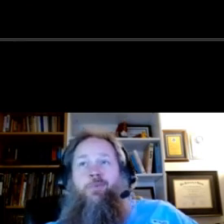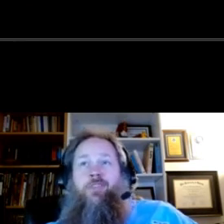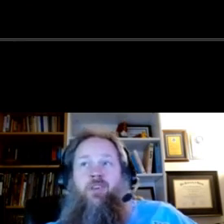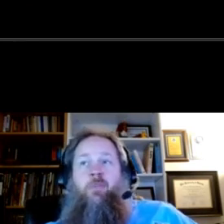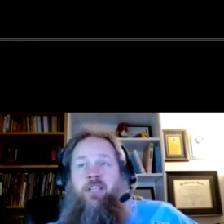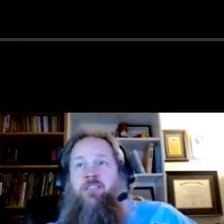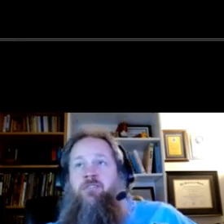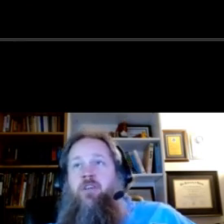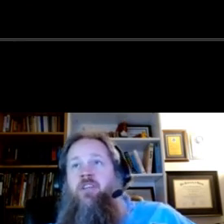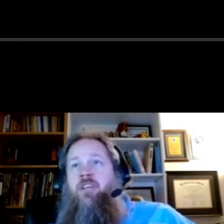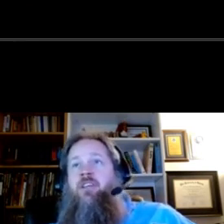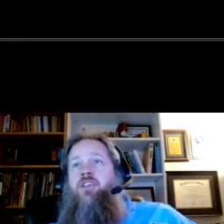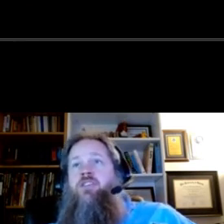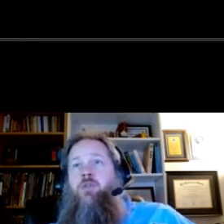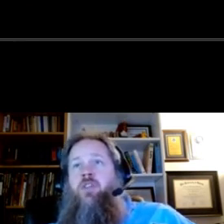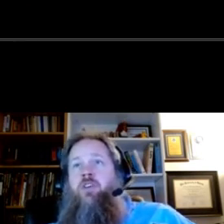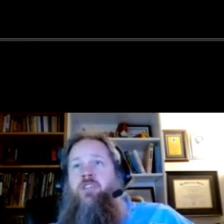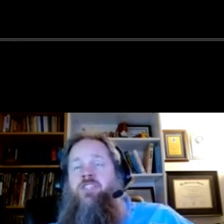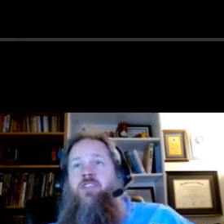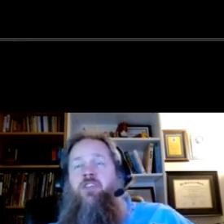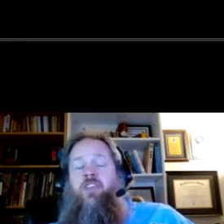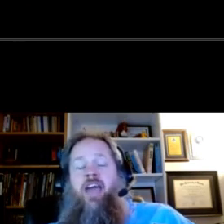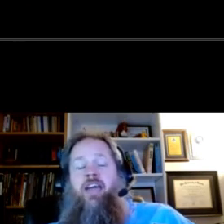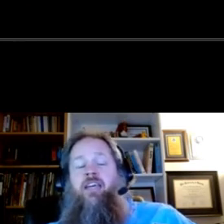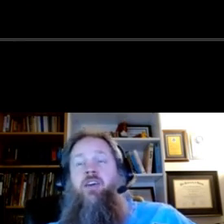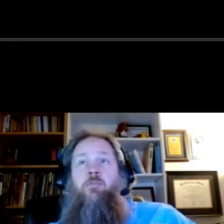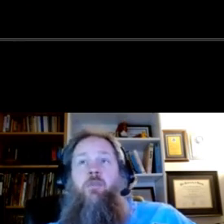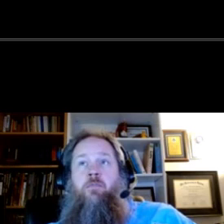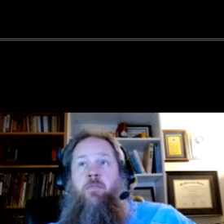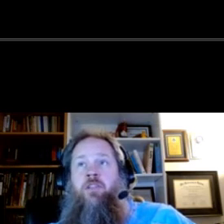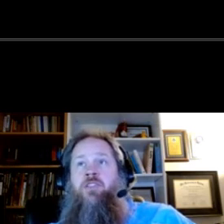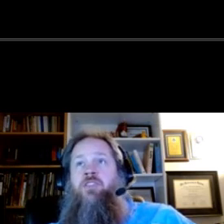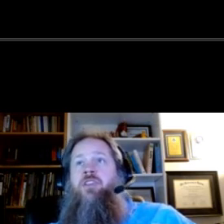with somebody's funding, so that there is still that commitment